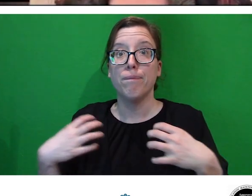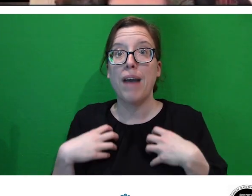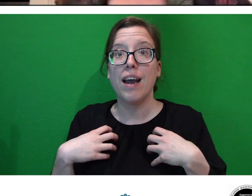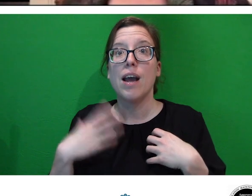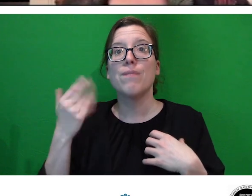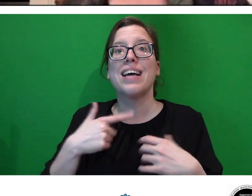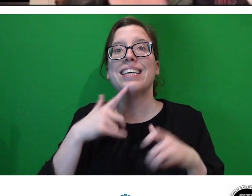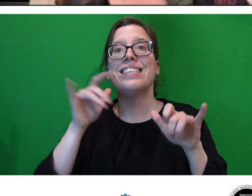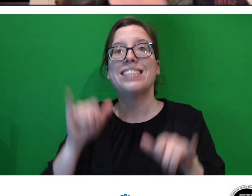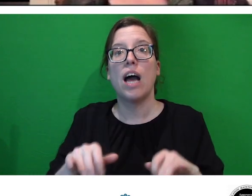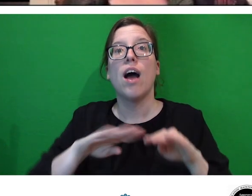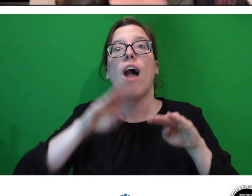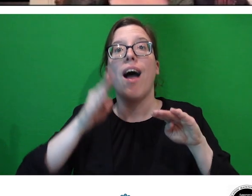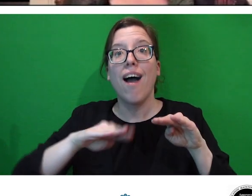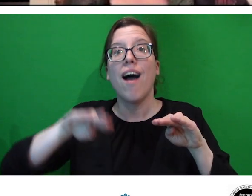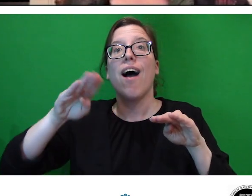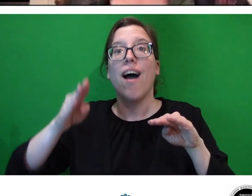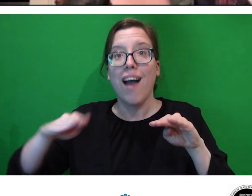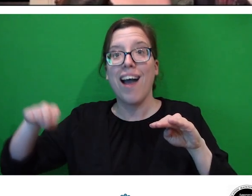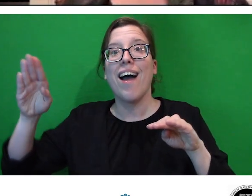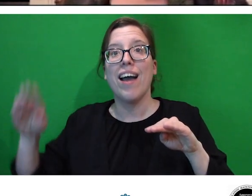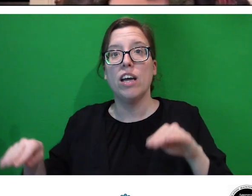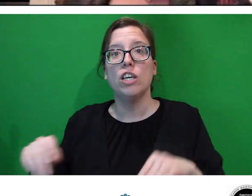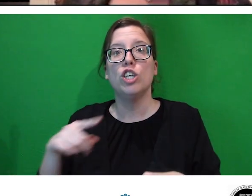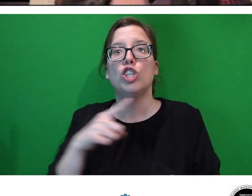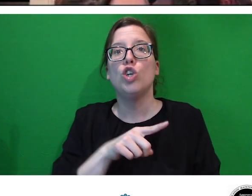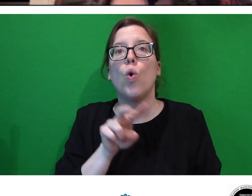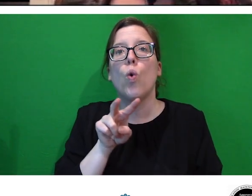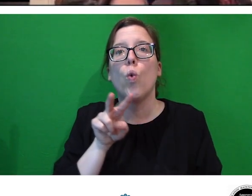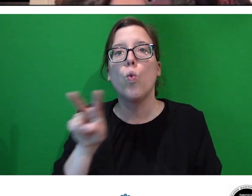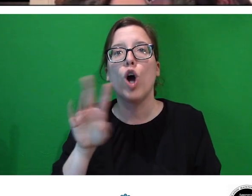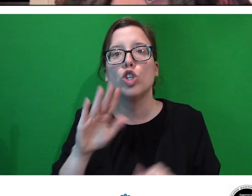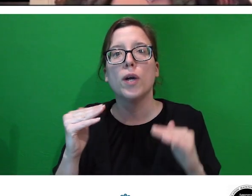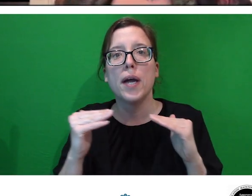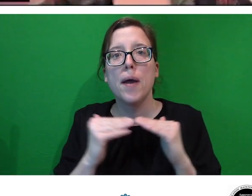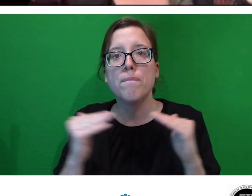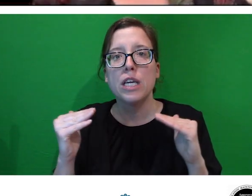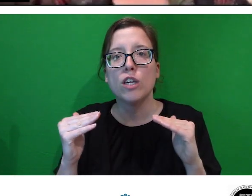I said, "Hey, Linda, what are you going to do that and go over to the store." She got up,